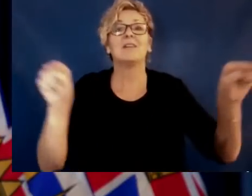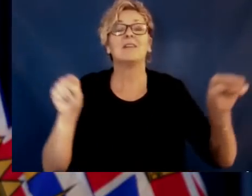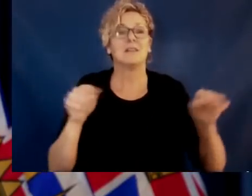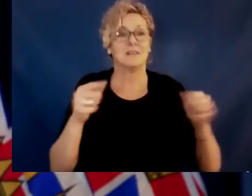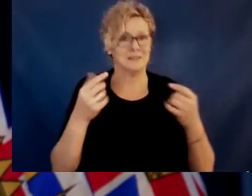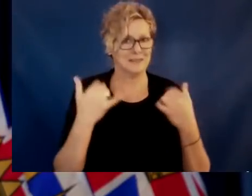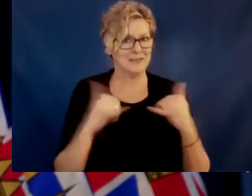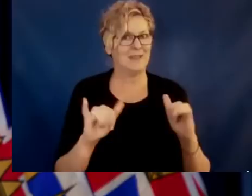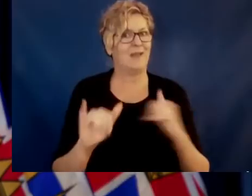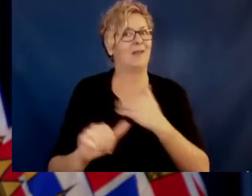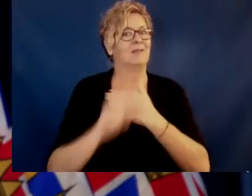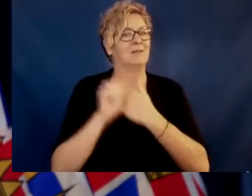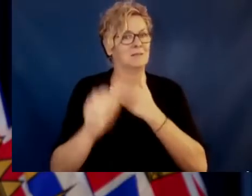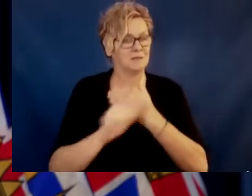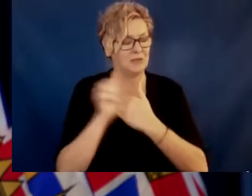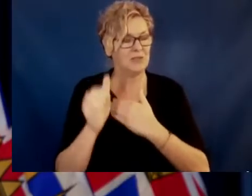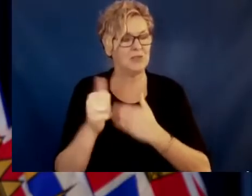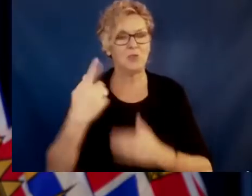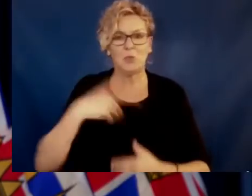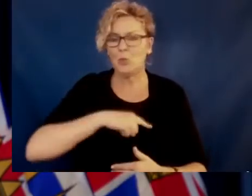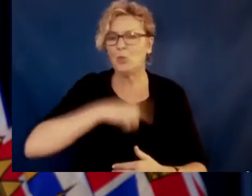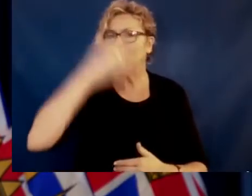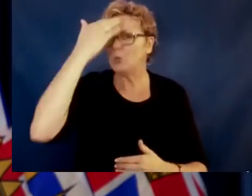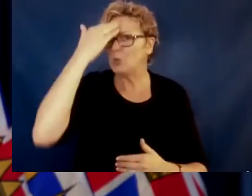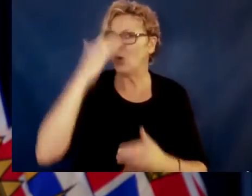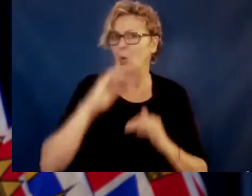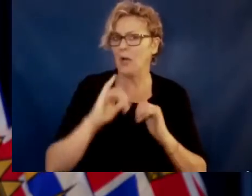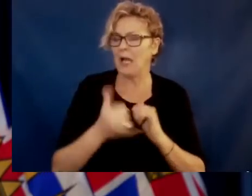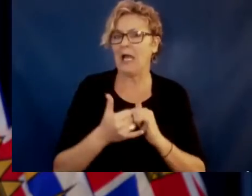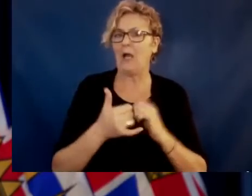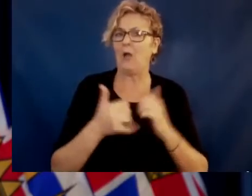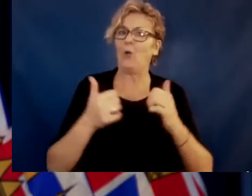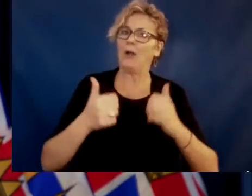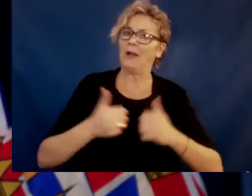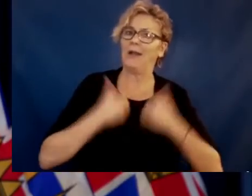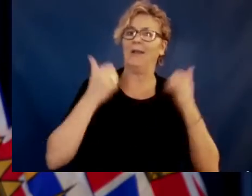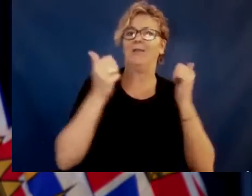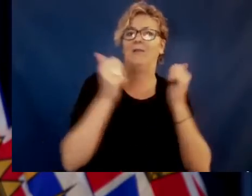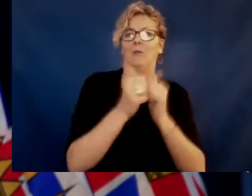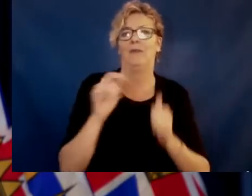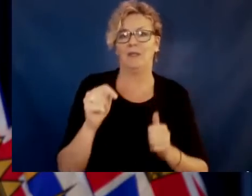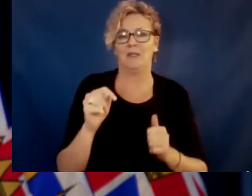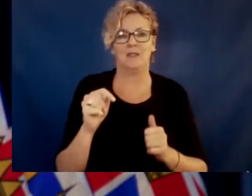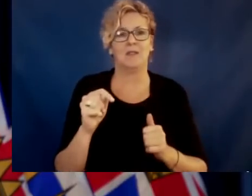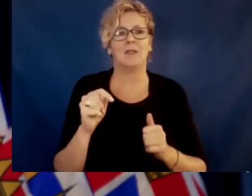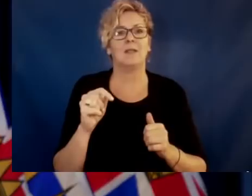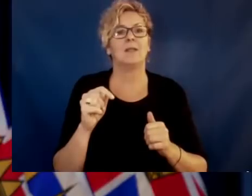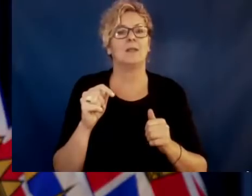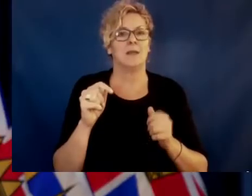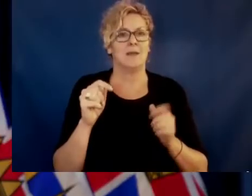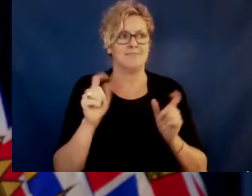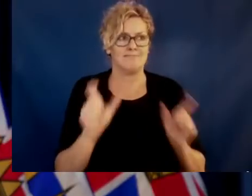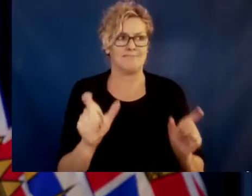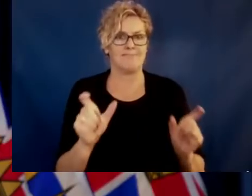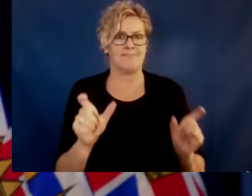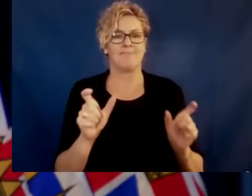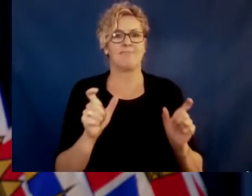how we can manage it and live with it and keep our communities together, keep our schools open, keep as many of our